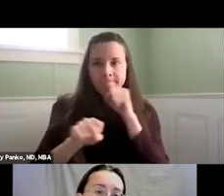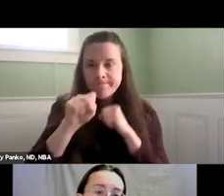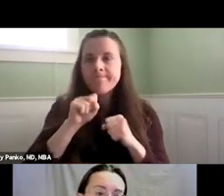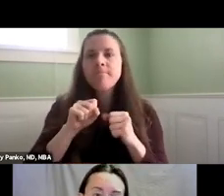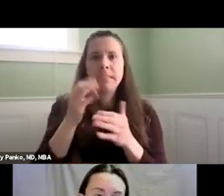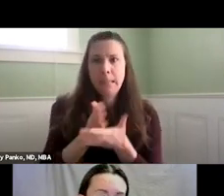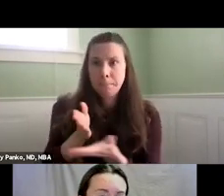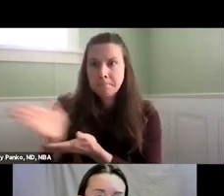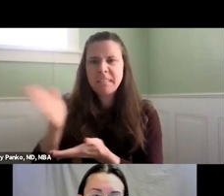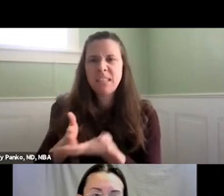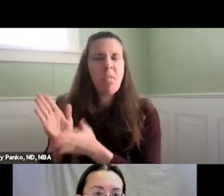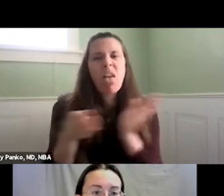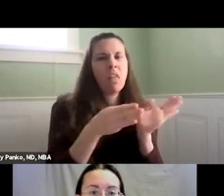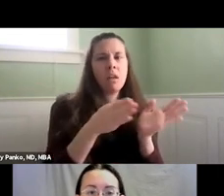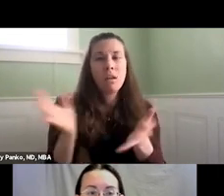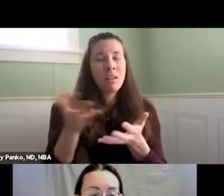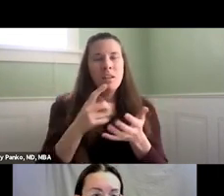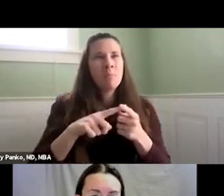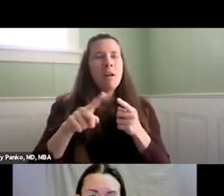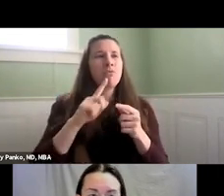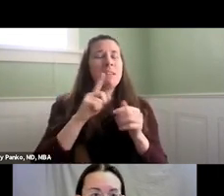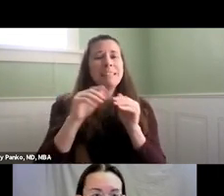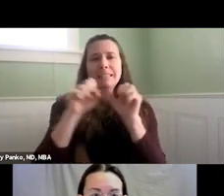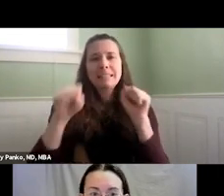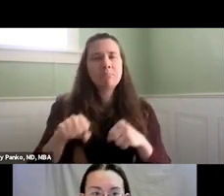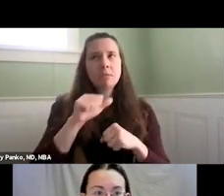I know that I'm not the only one, I know that other deaf and disabled practitioners have